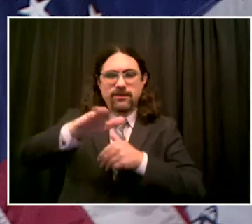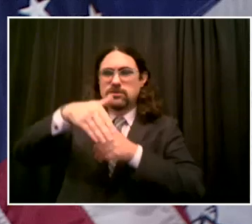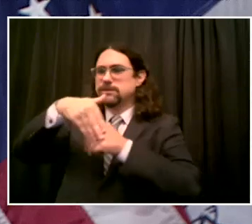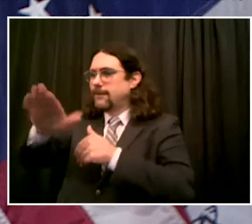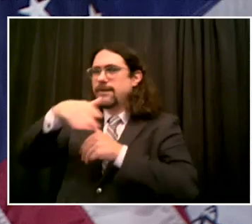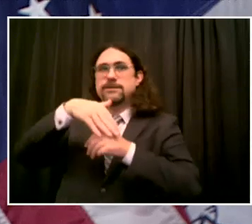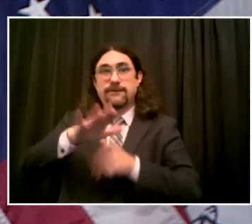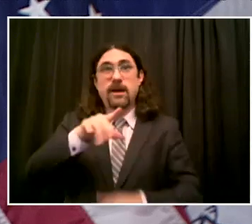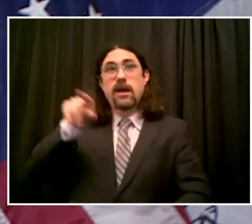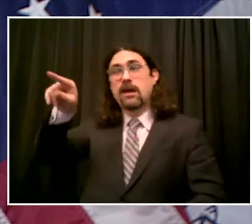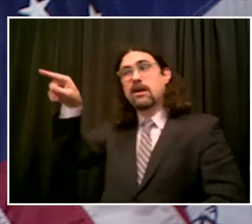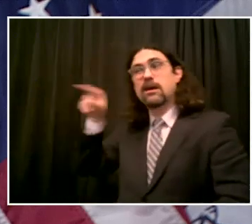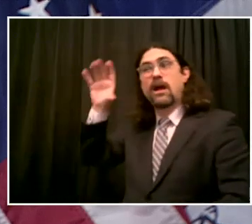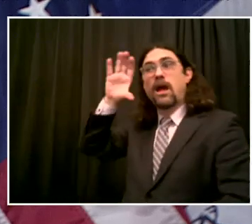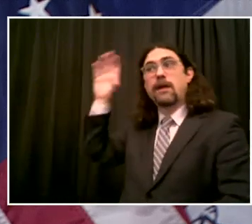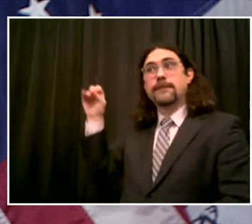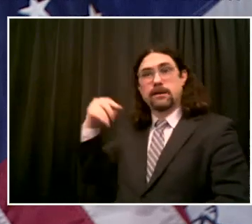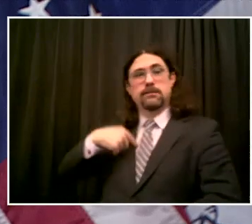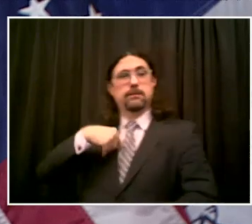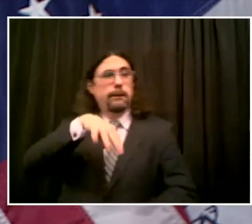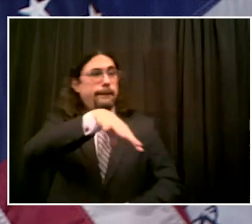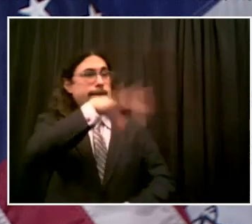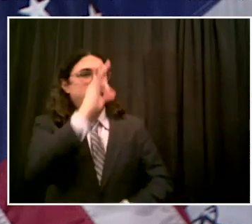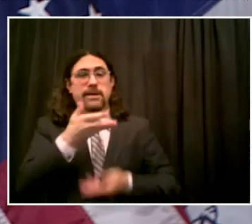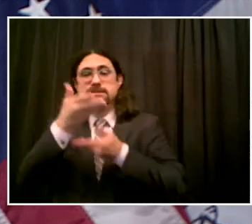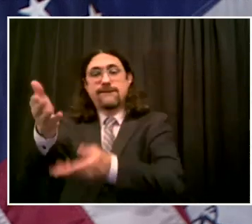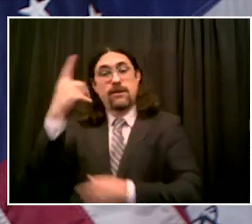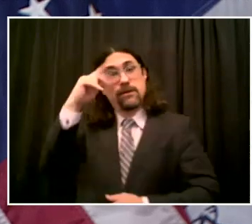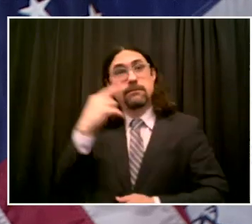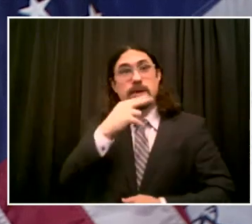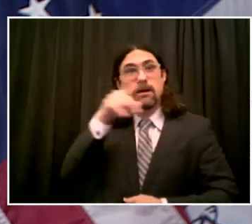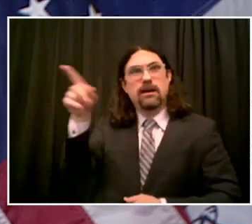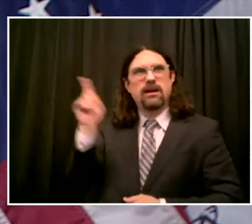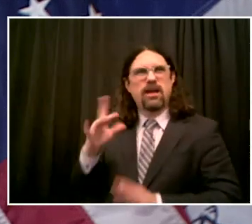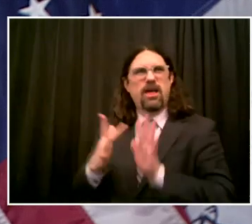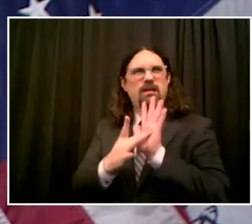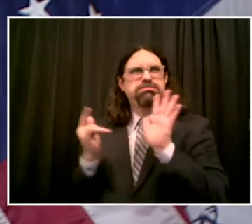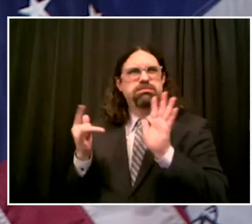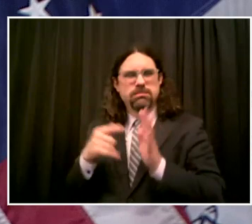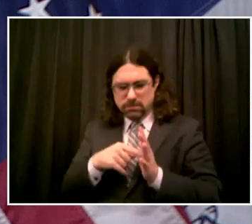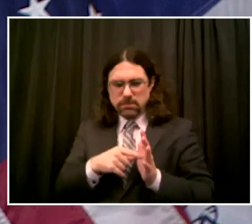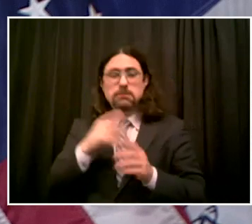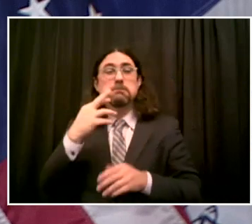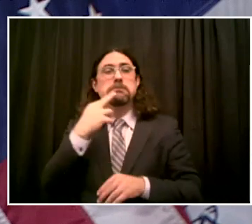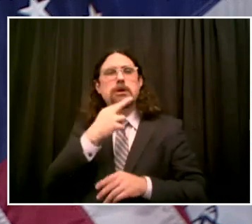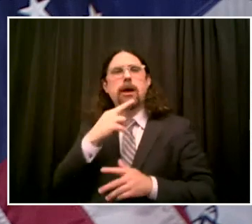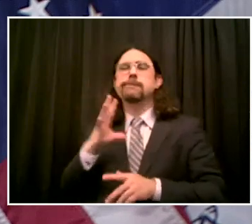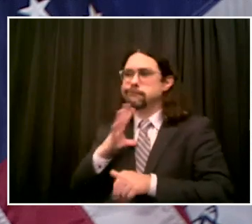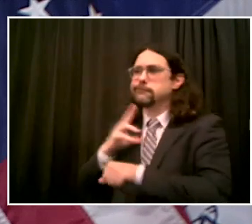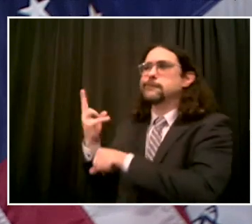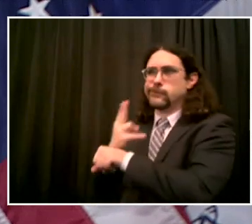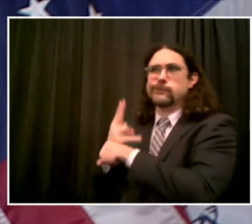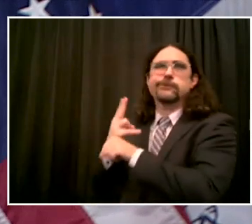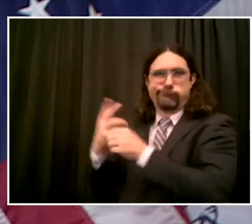CRUCIAL. BUT THE FEES FROM THE DELIVERY APPS ARE CAUSNGI SCHU A BURDEN, AND THAT'S WHAT THE CITY COUNCIL